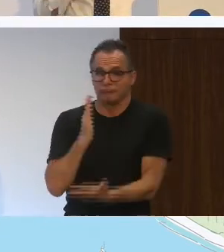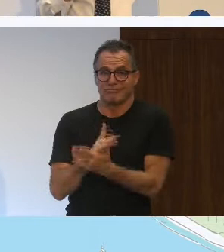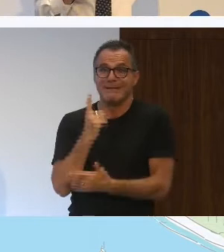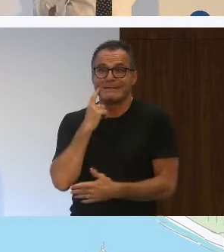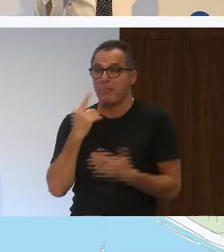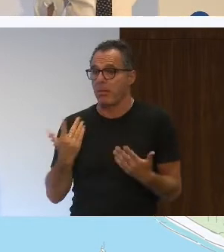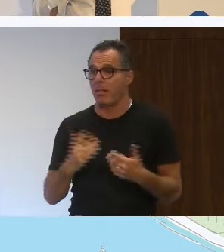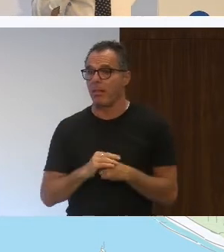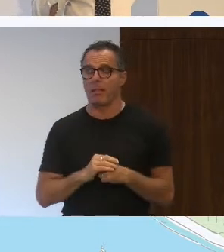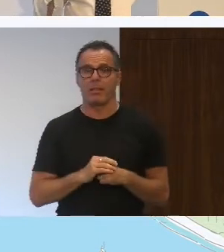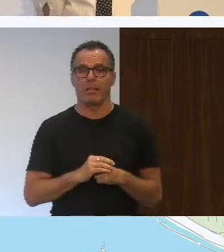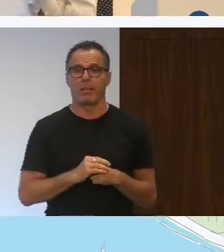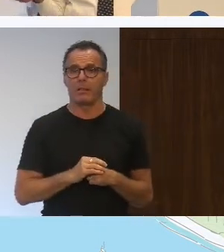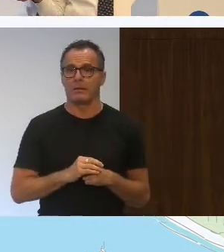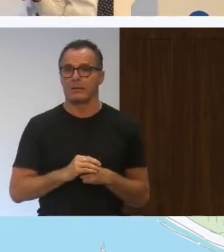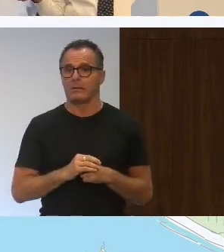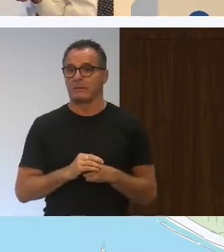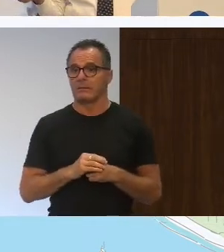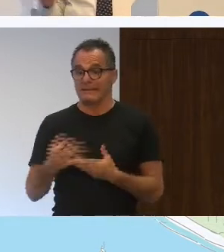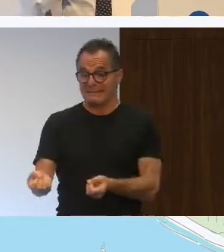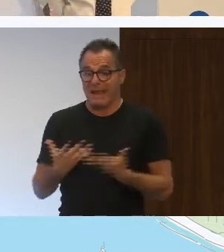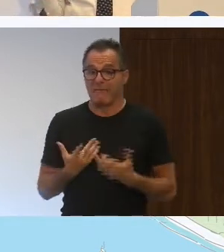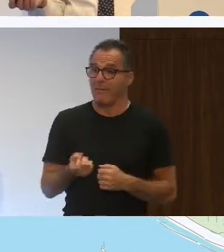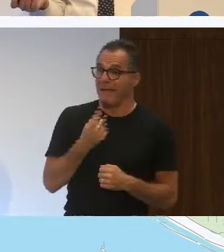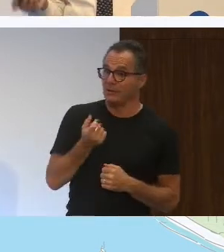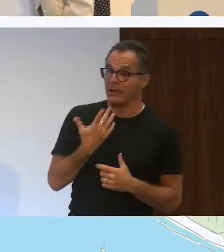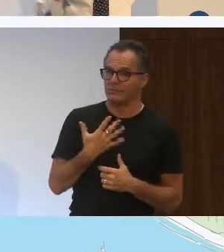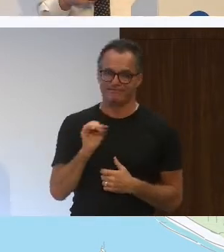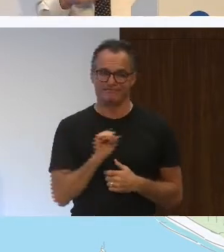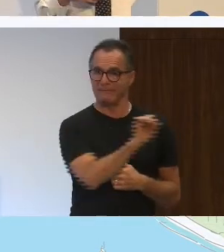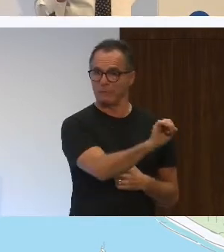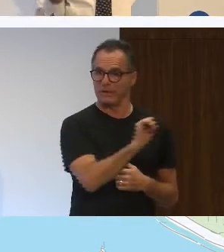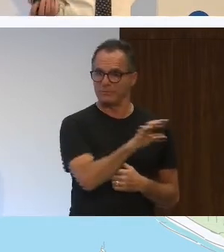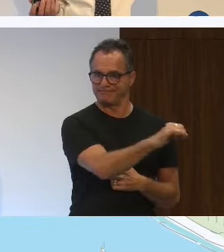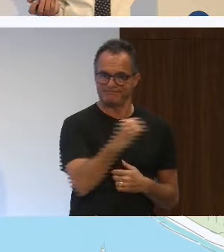And you literally you get delivered the medication, you keep it in the fridge, you take it out of the fridge, take it out the box.